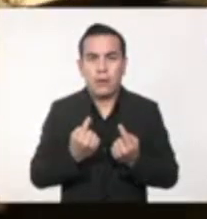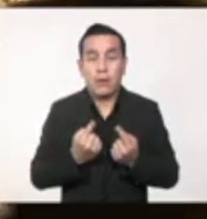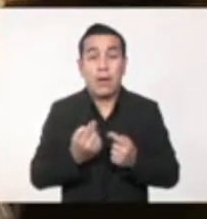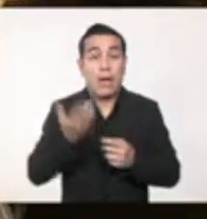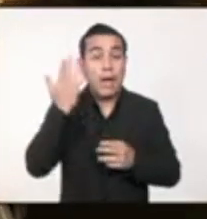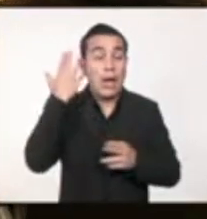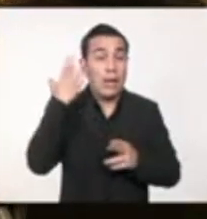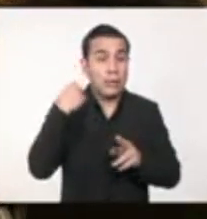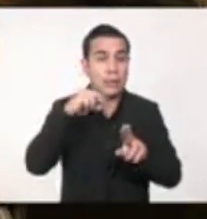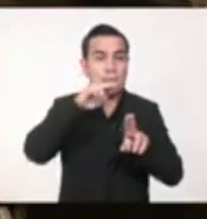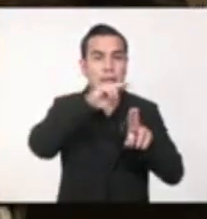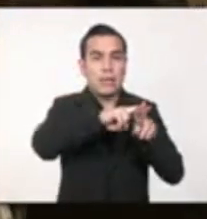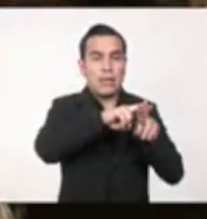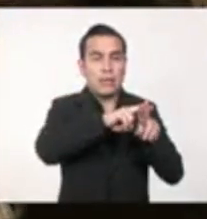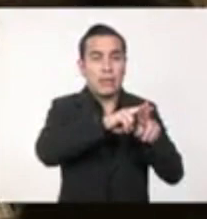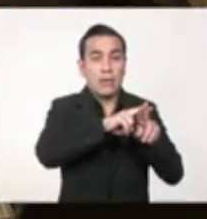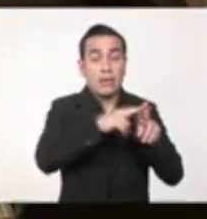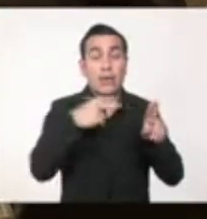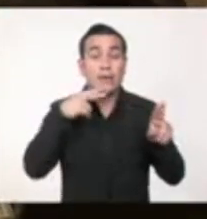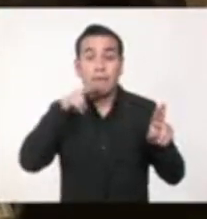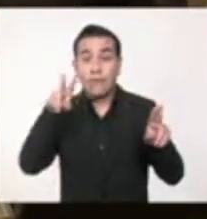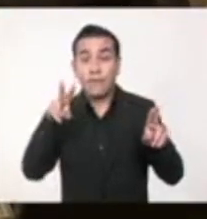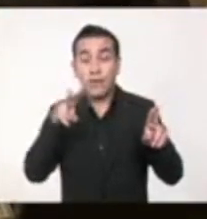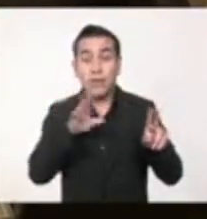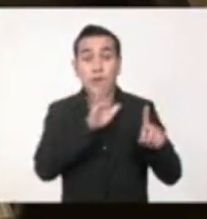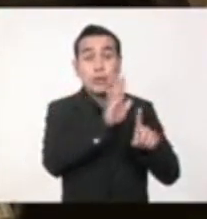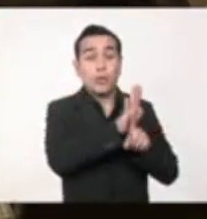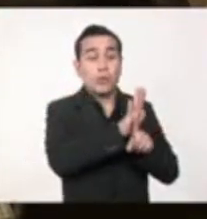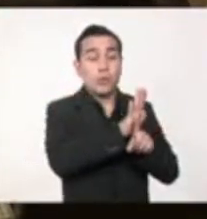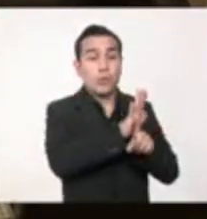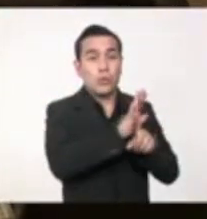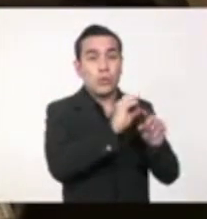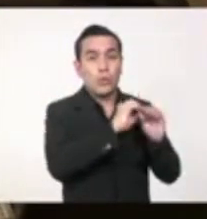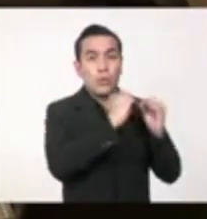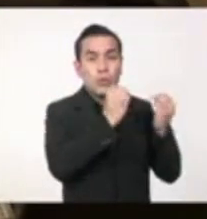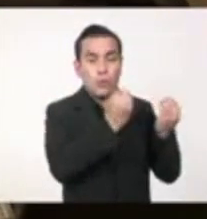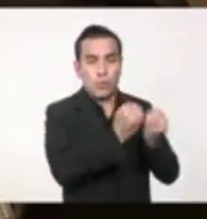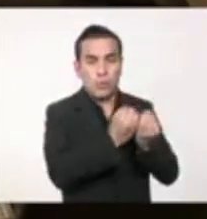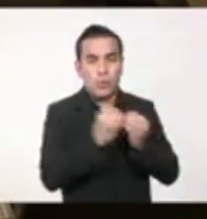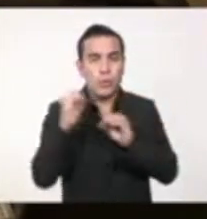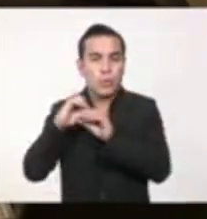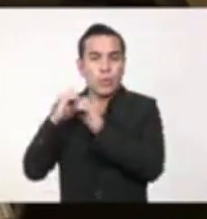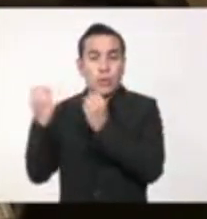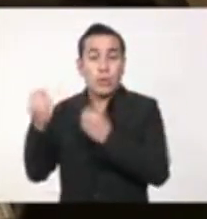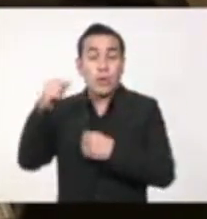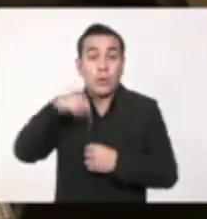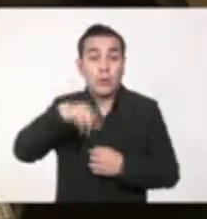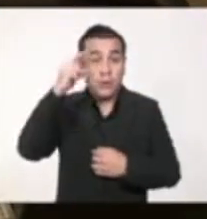FMLN, had its NGOs, the FML had its NGOs, then it was okay, five and five, but now all ten are opponents,